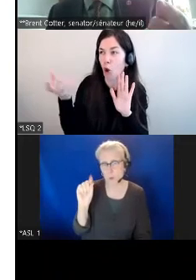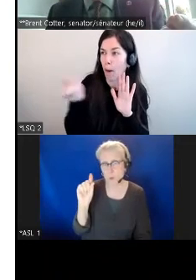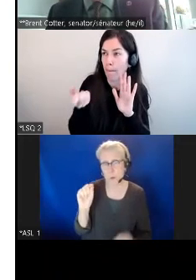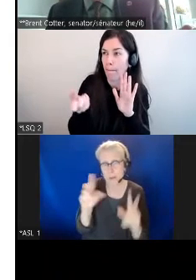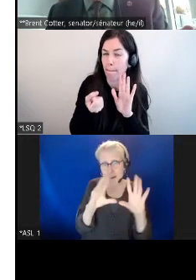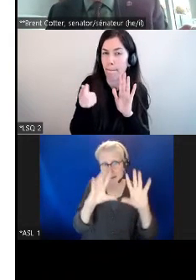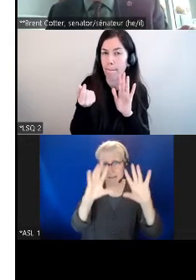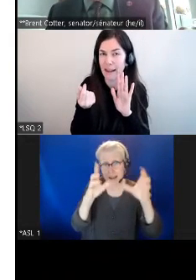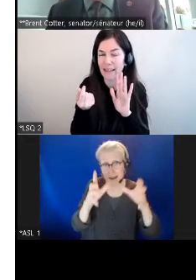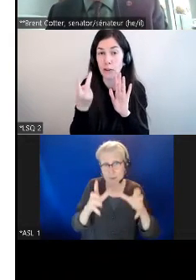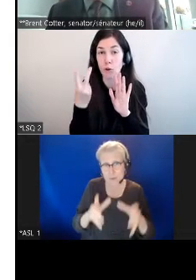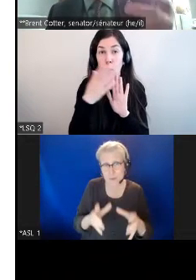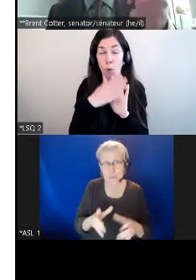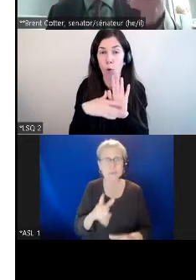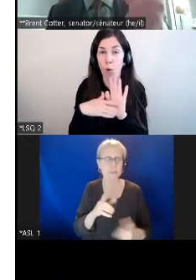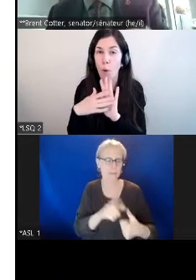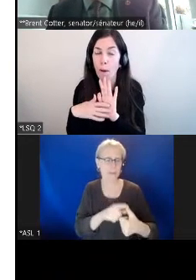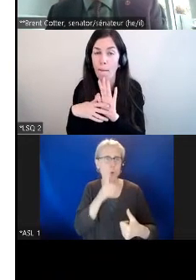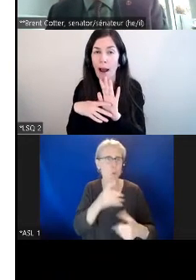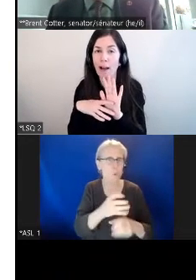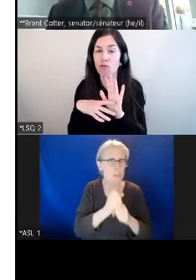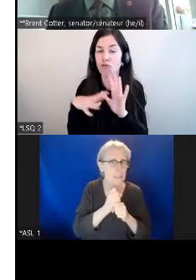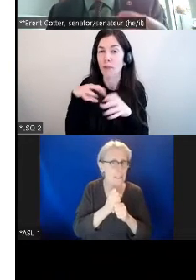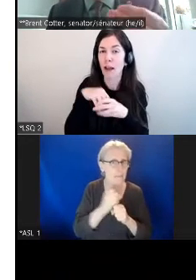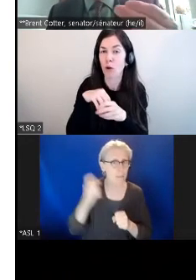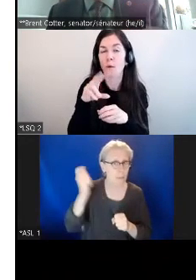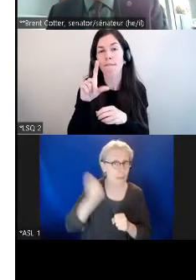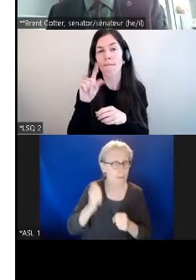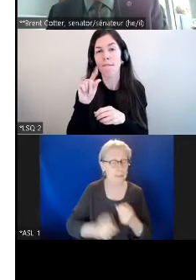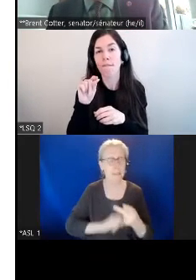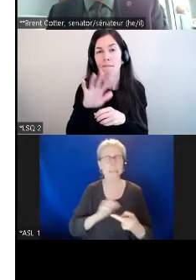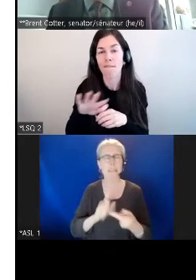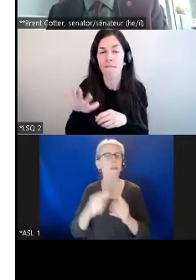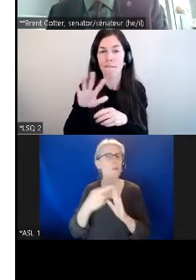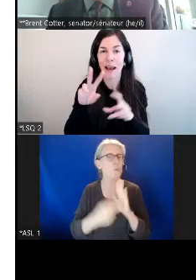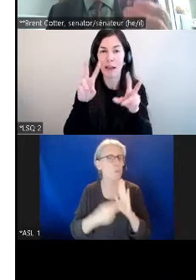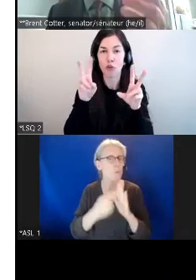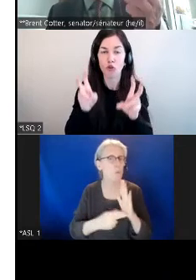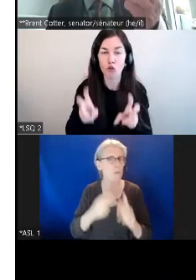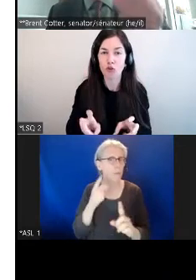WHO WILL BE ELIGIBLE. WHAT WILL BE THE CONDITIONS YOU HAVE TO MEET IN ORDER TO BE ELIGIBLE?